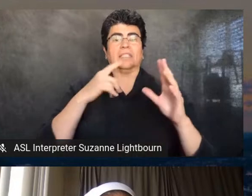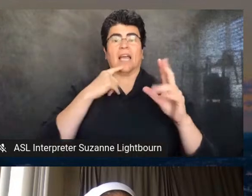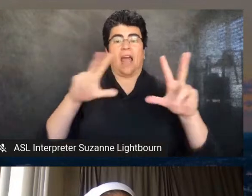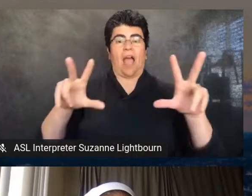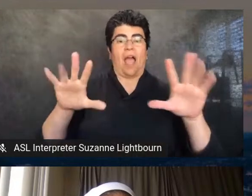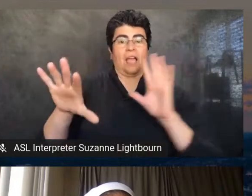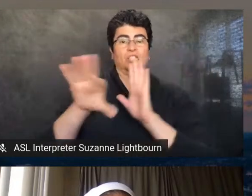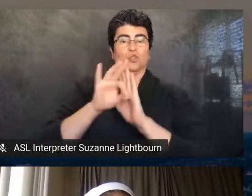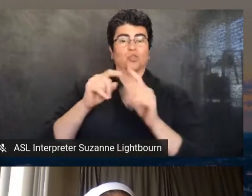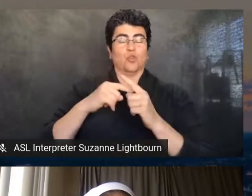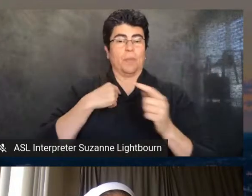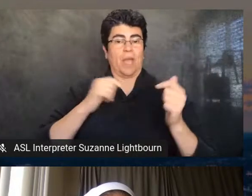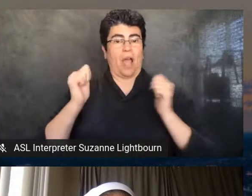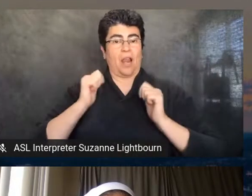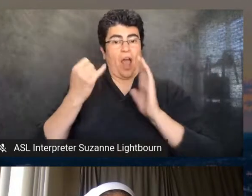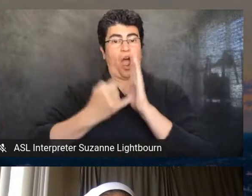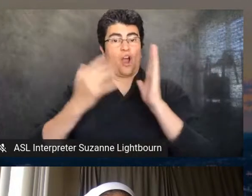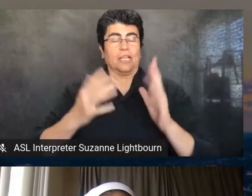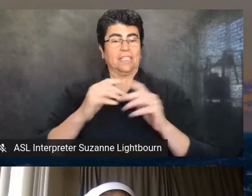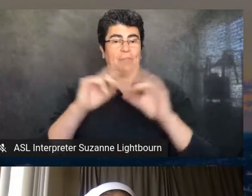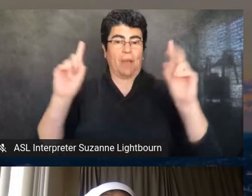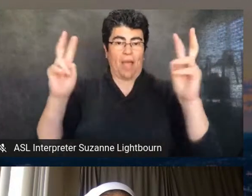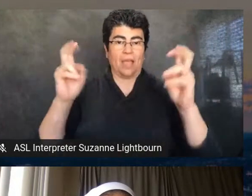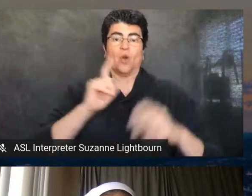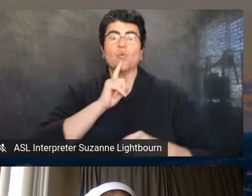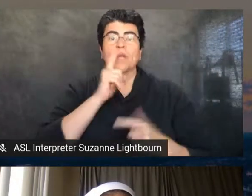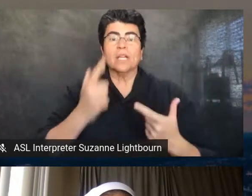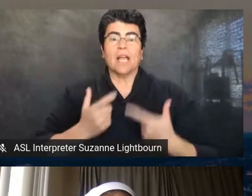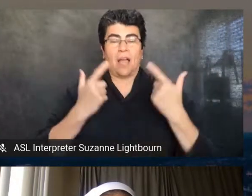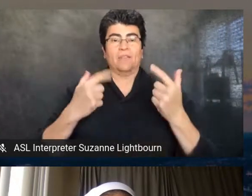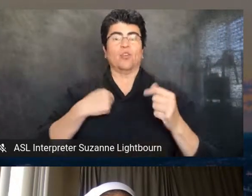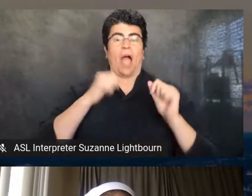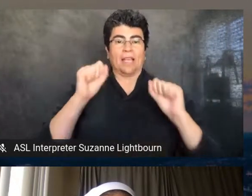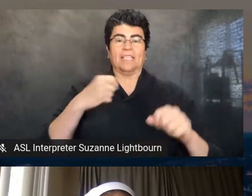so I can tell many stories in my reel lives.